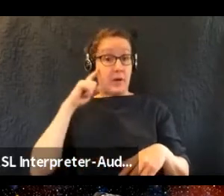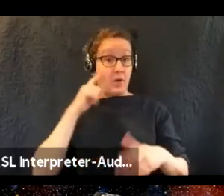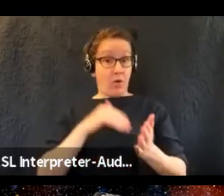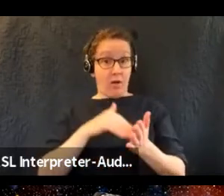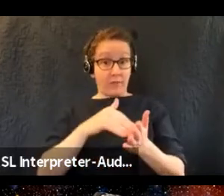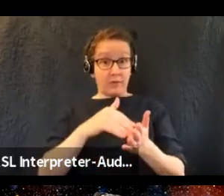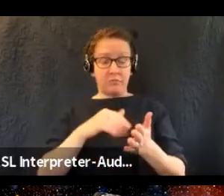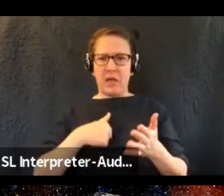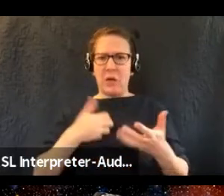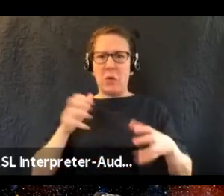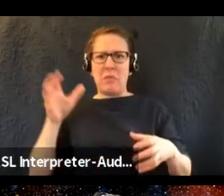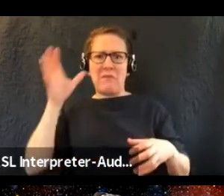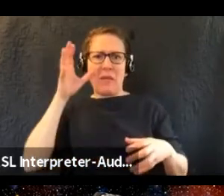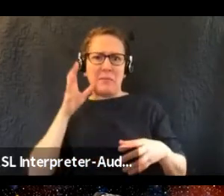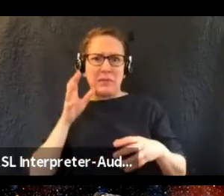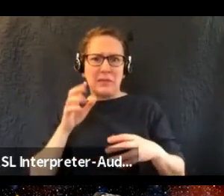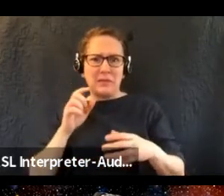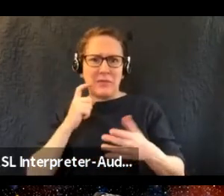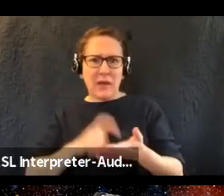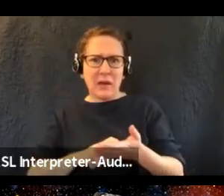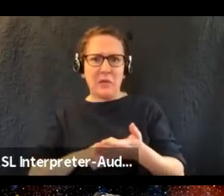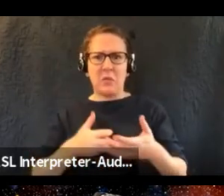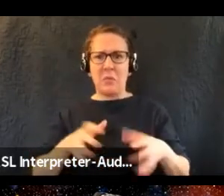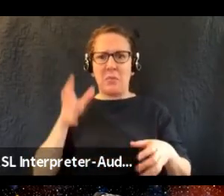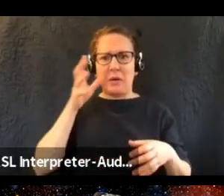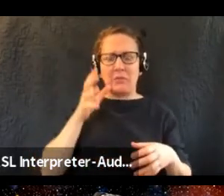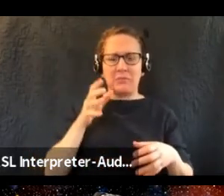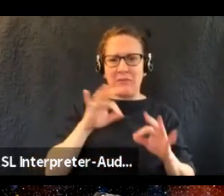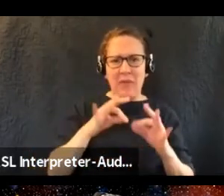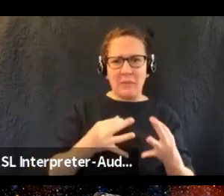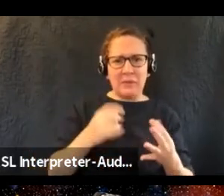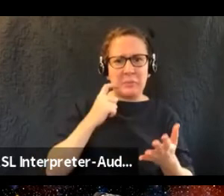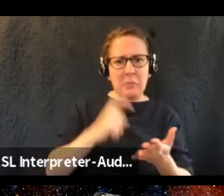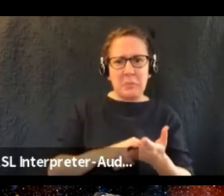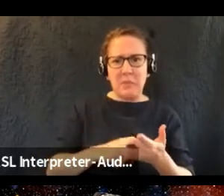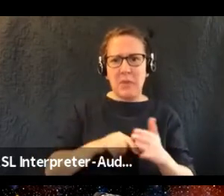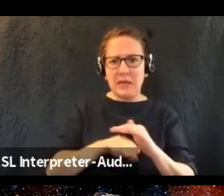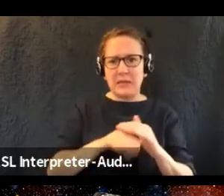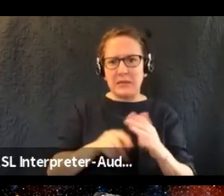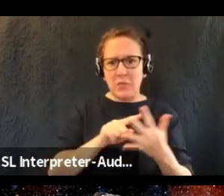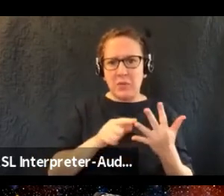I don't want my parents to find out I'm accessing these resources, so ensuring that in the U.S.